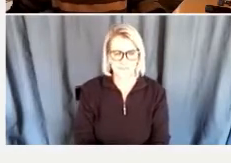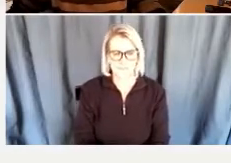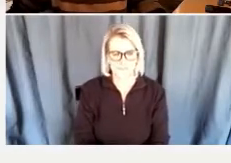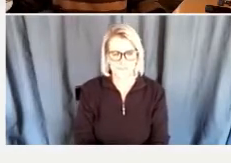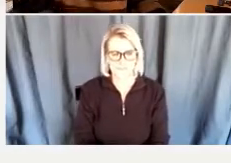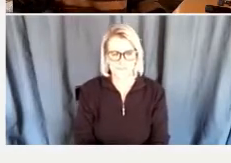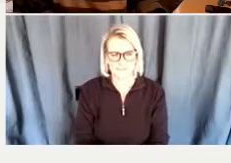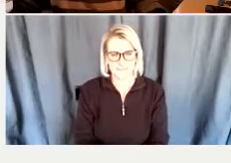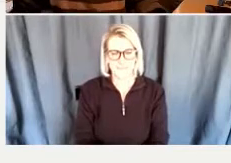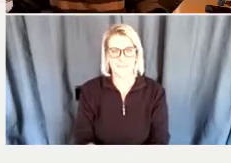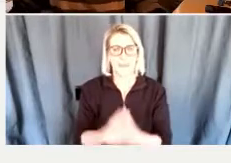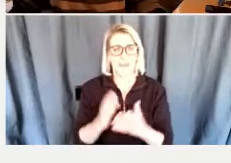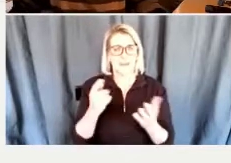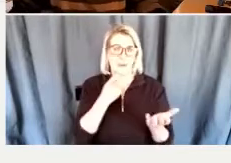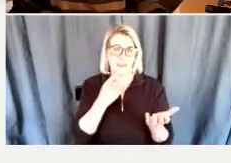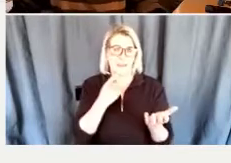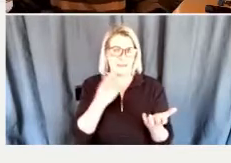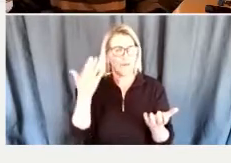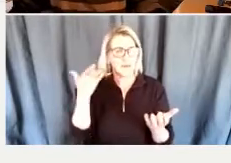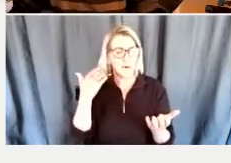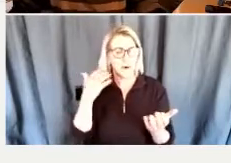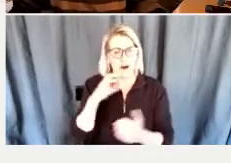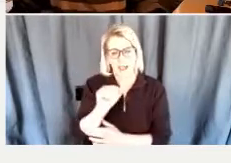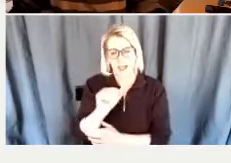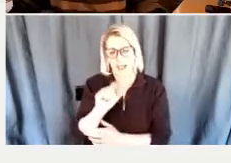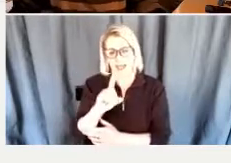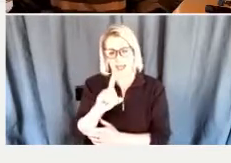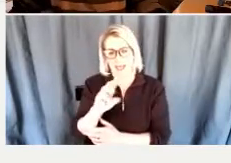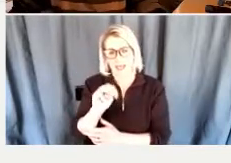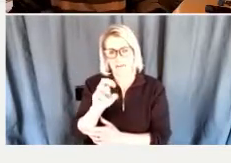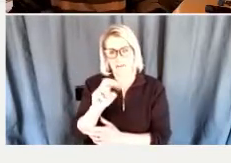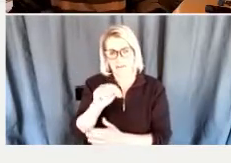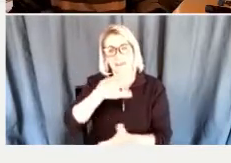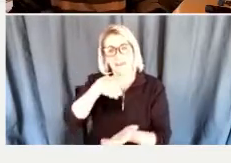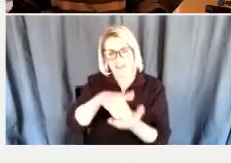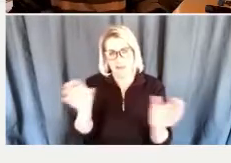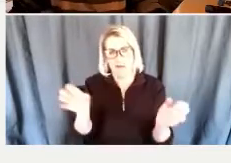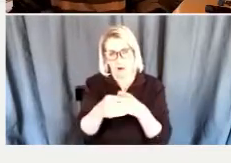So as I said, and admin in the central office will be notified and they will see-